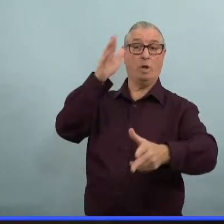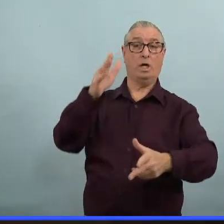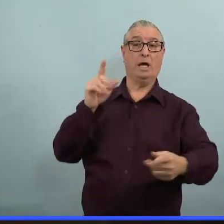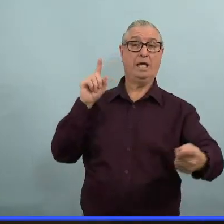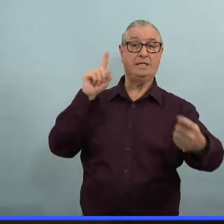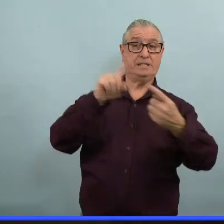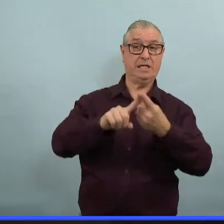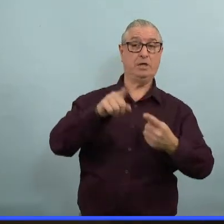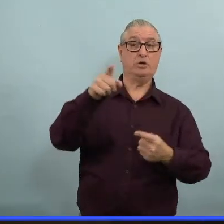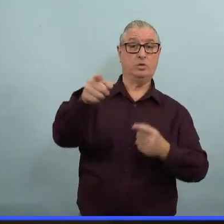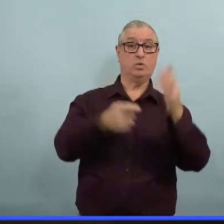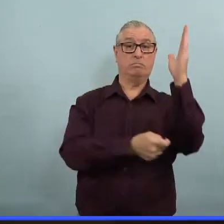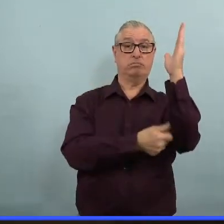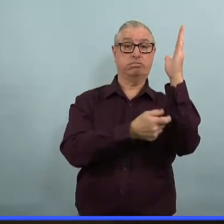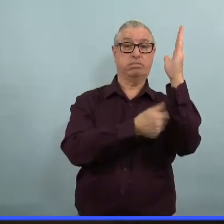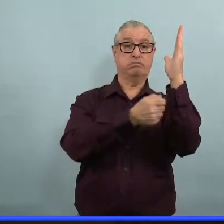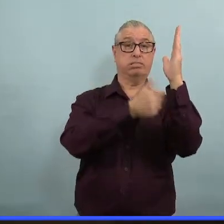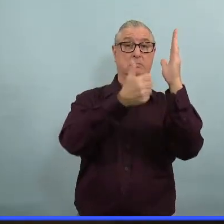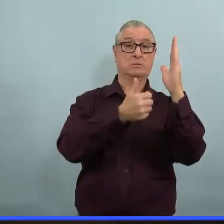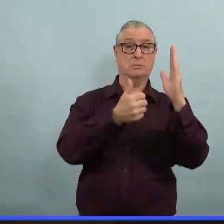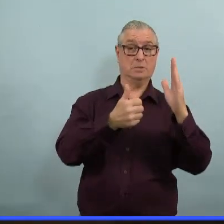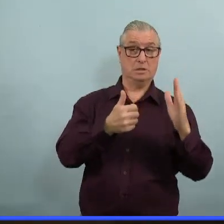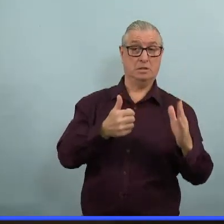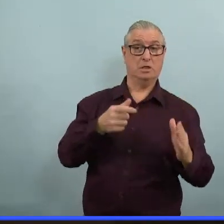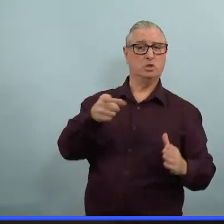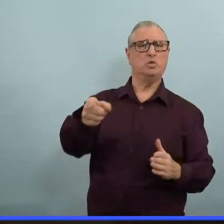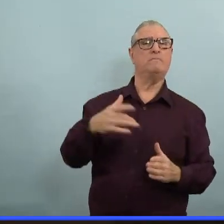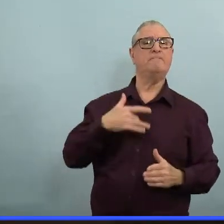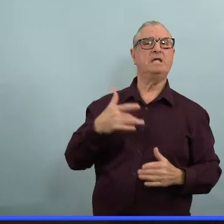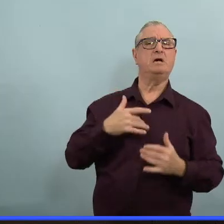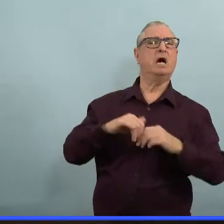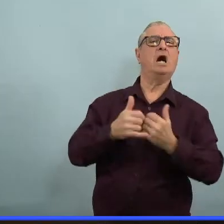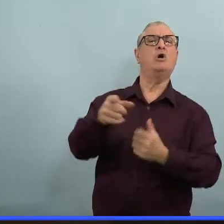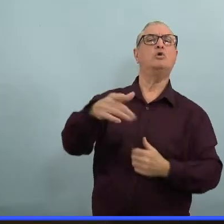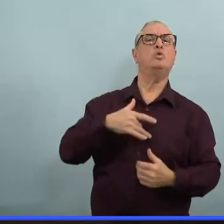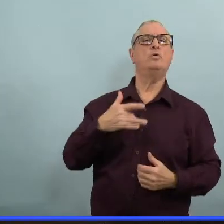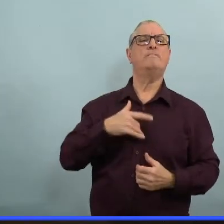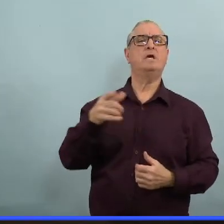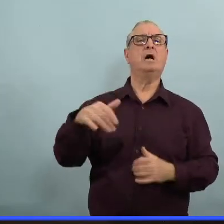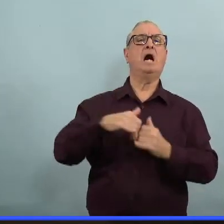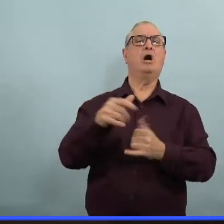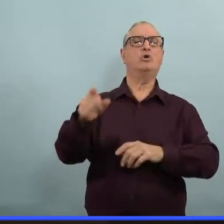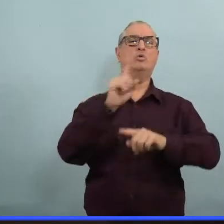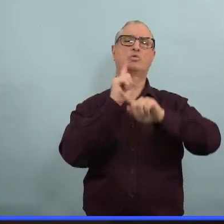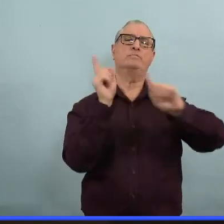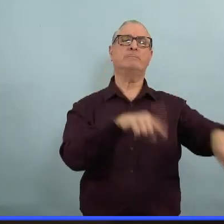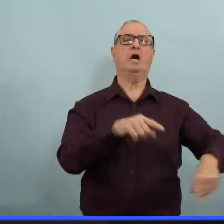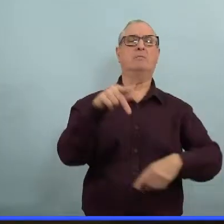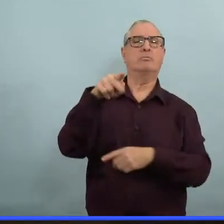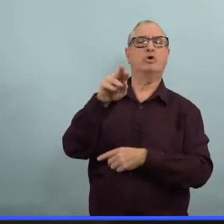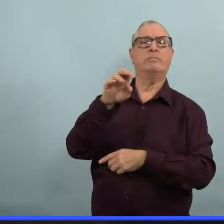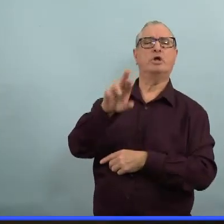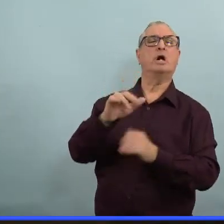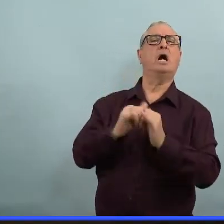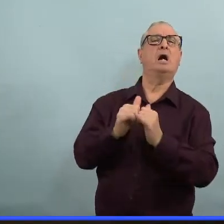ensure that everyone is is safe and i know that um on the legislative grounds that uh justice